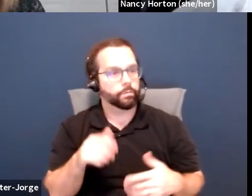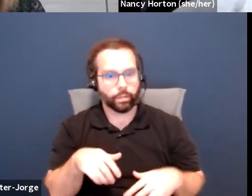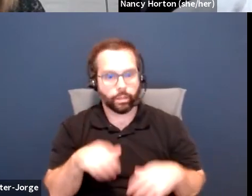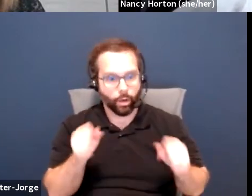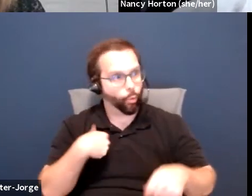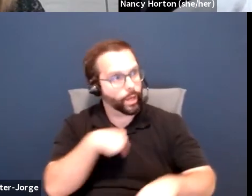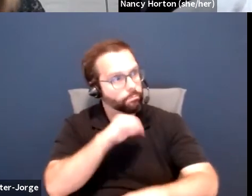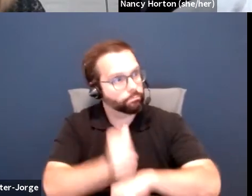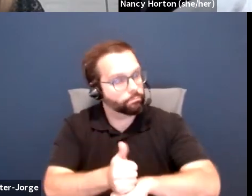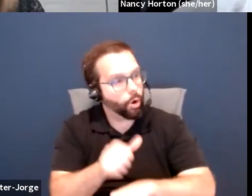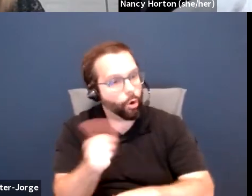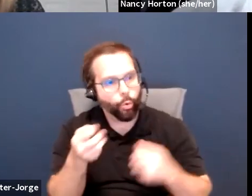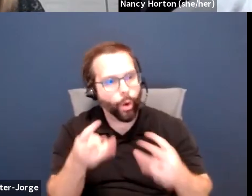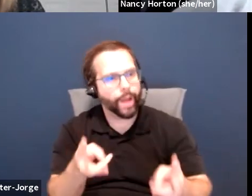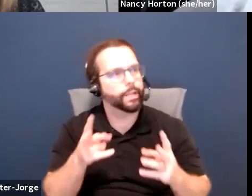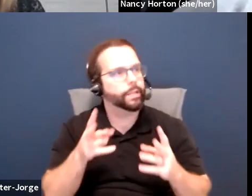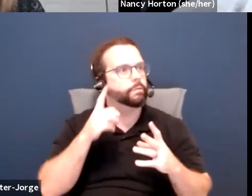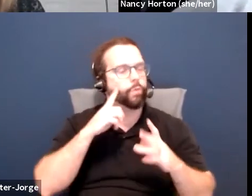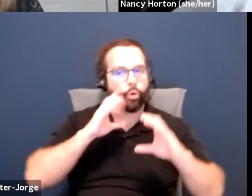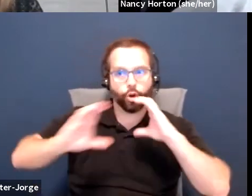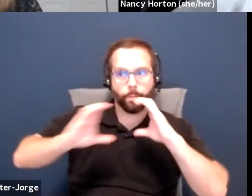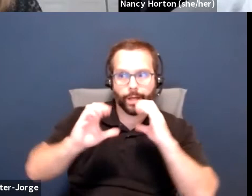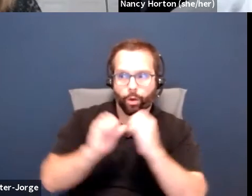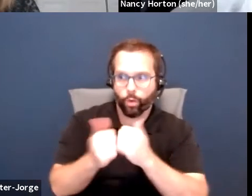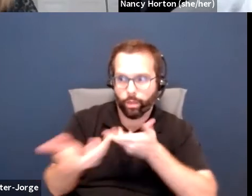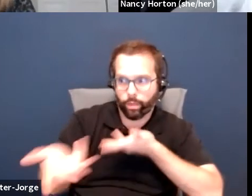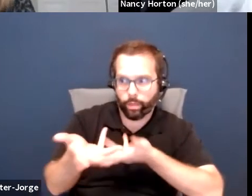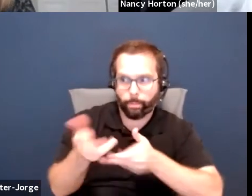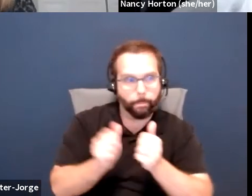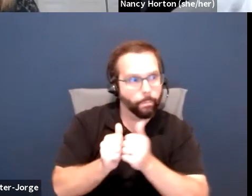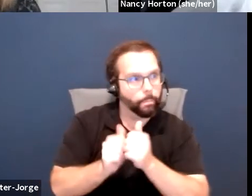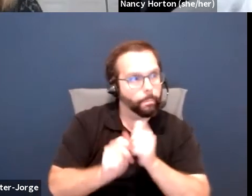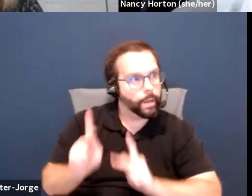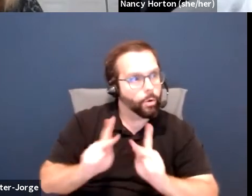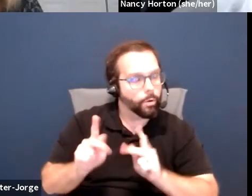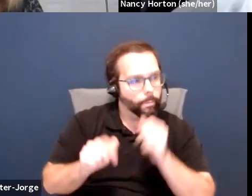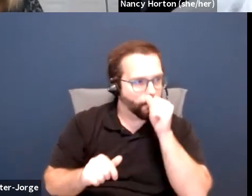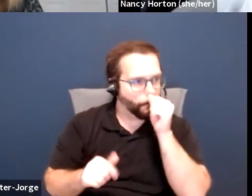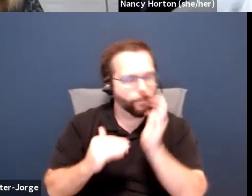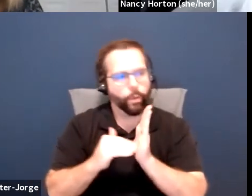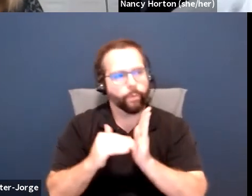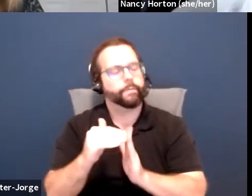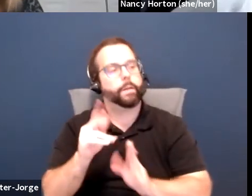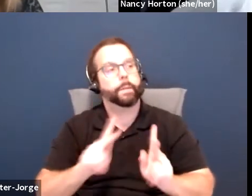and services that we can employ so that we can communicate effectively with